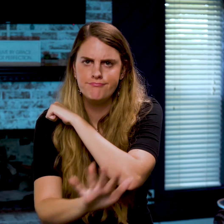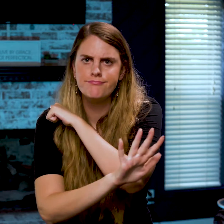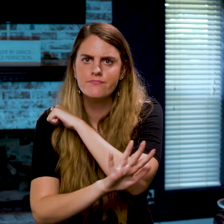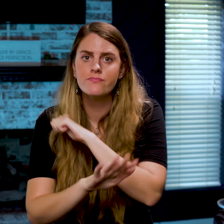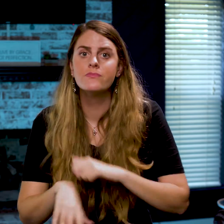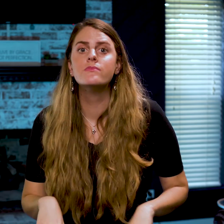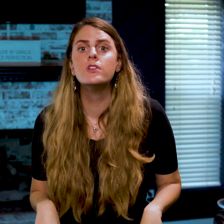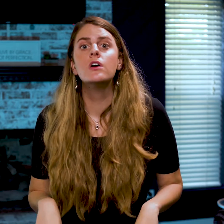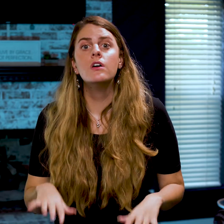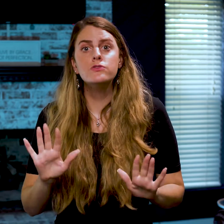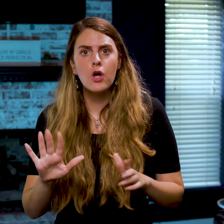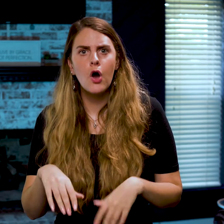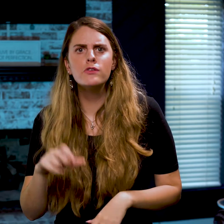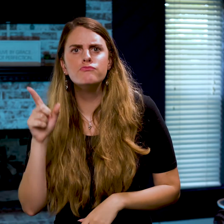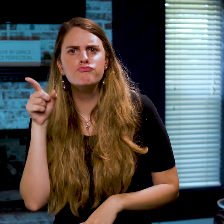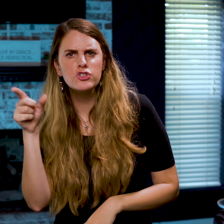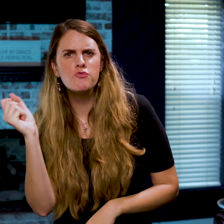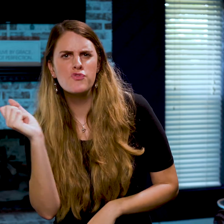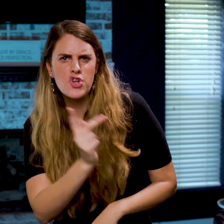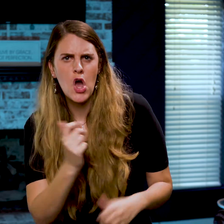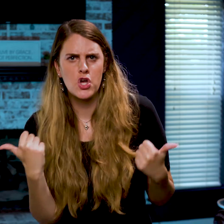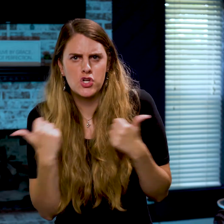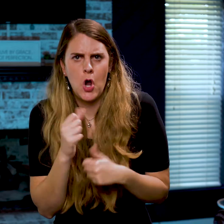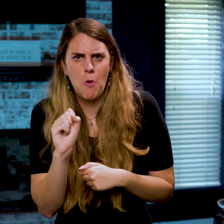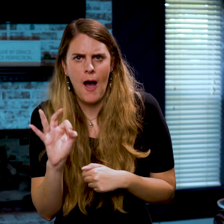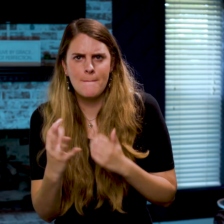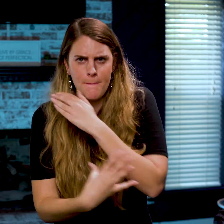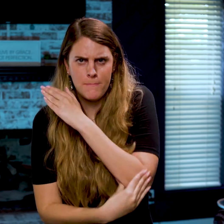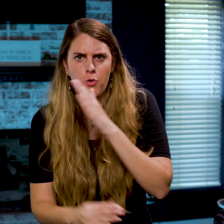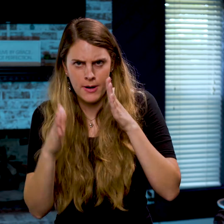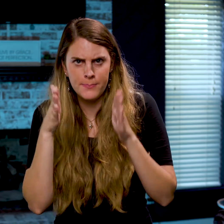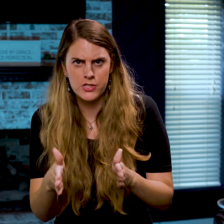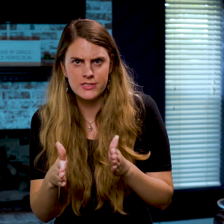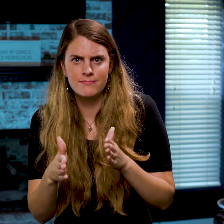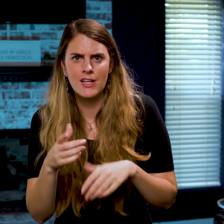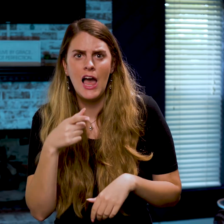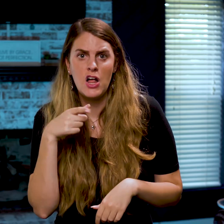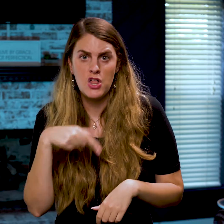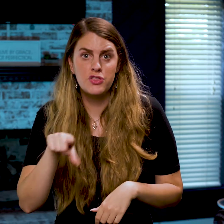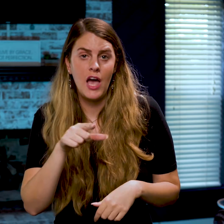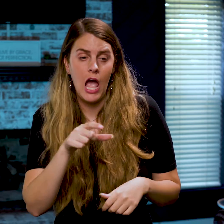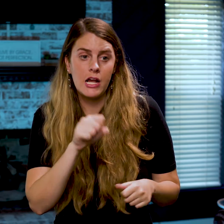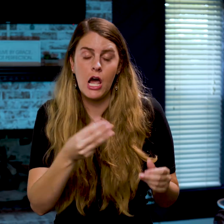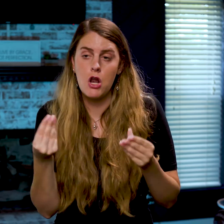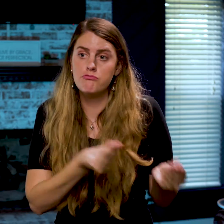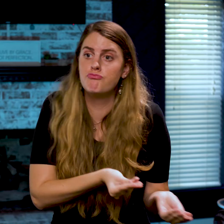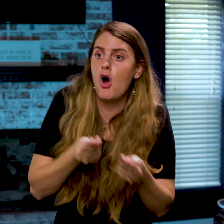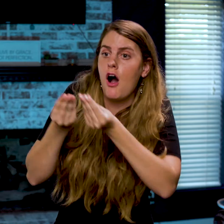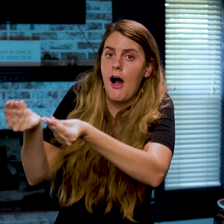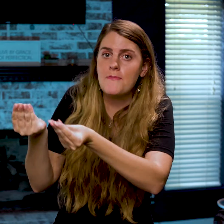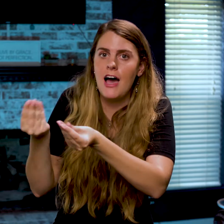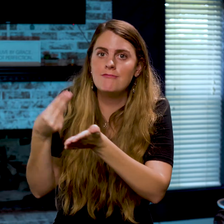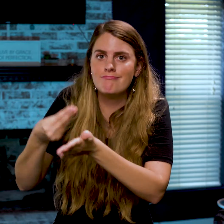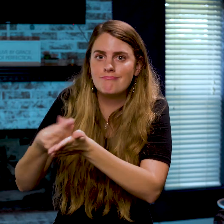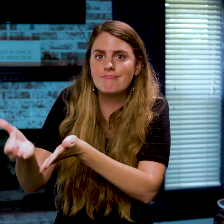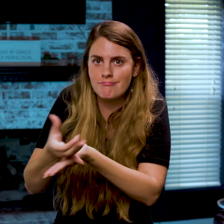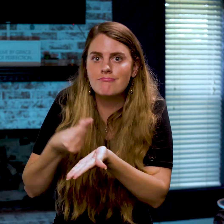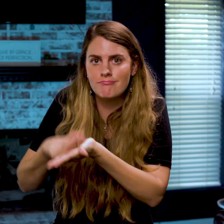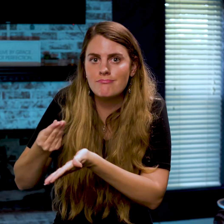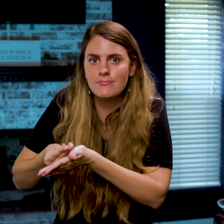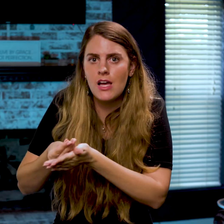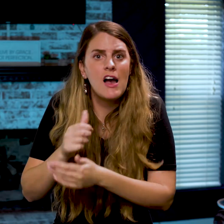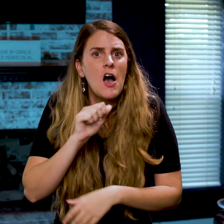Return the coat of a poor person if they offer it as collateral;